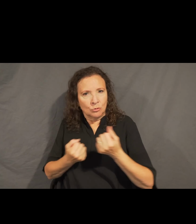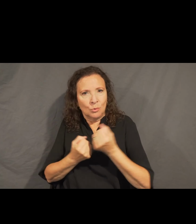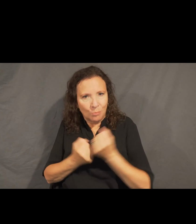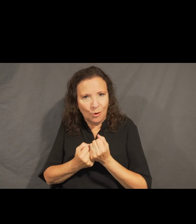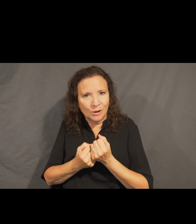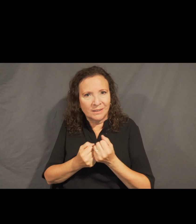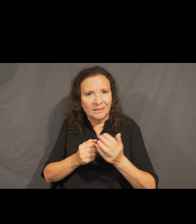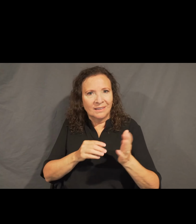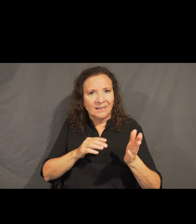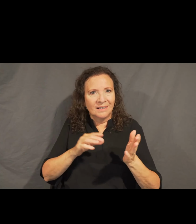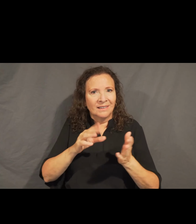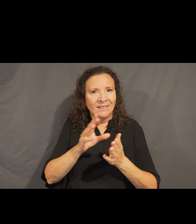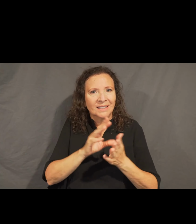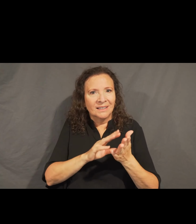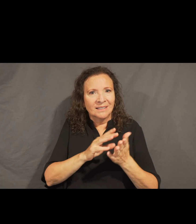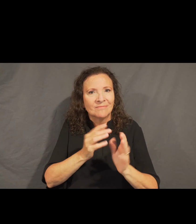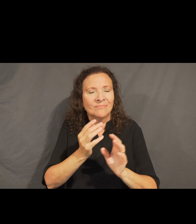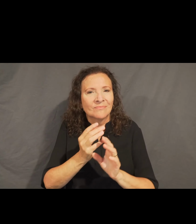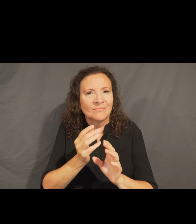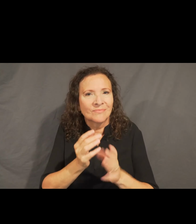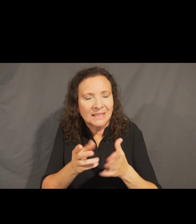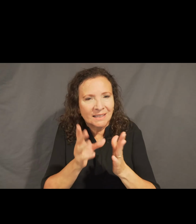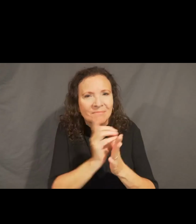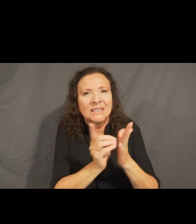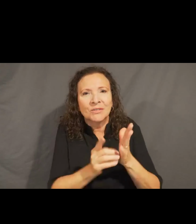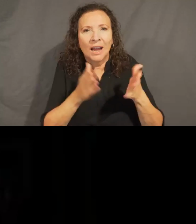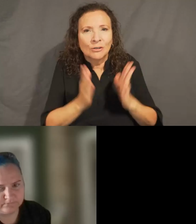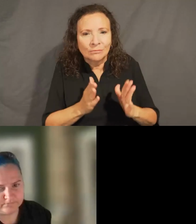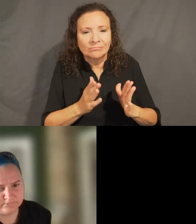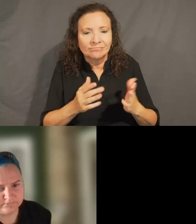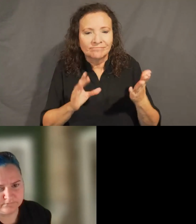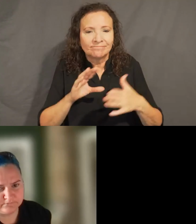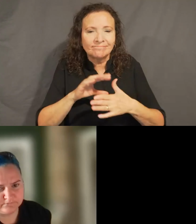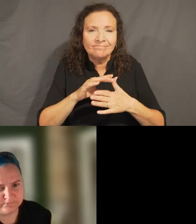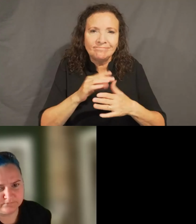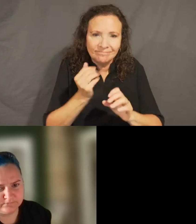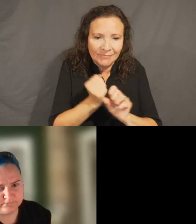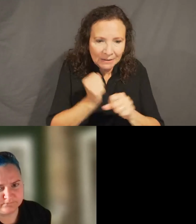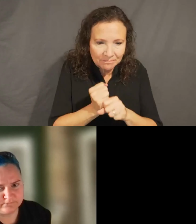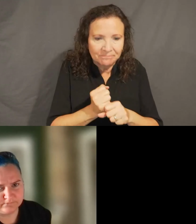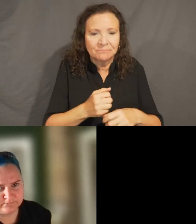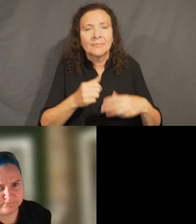significant in the creation of web content. I should probably look into that a little bit.